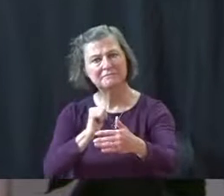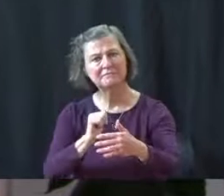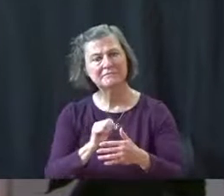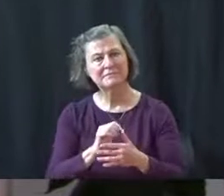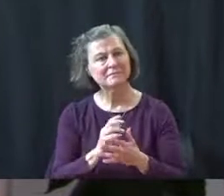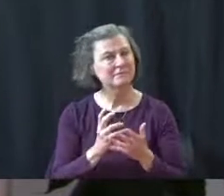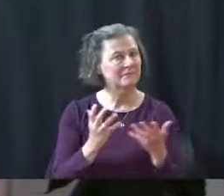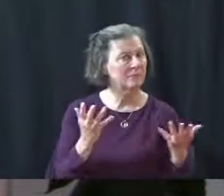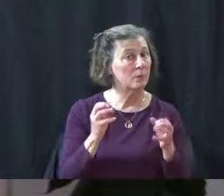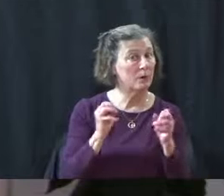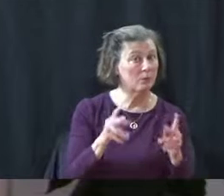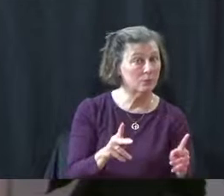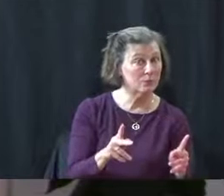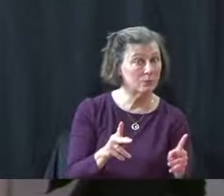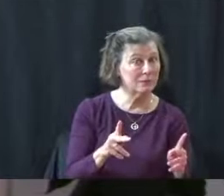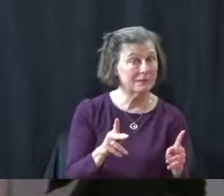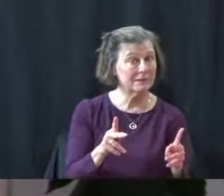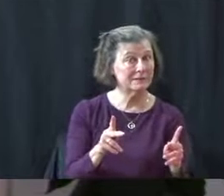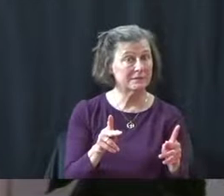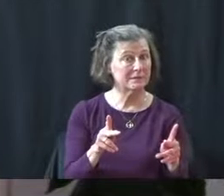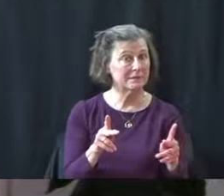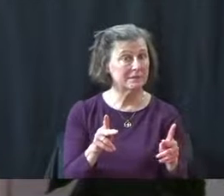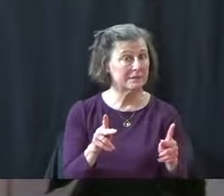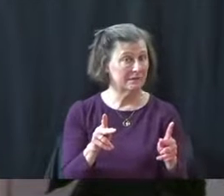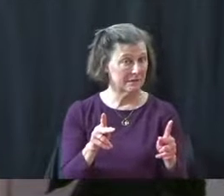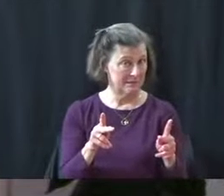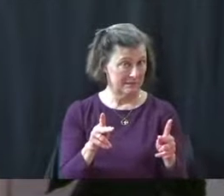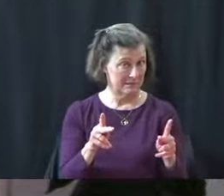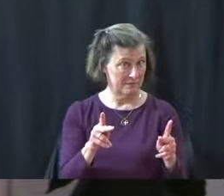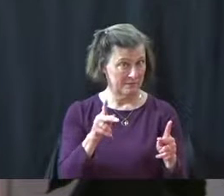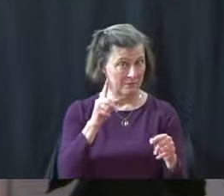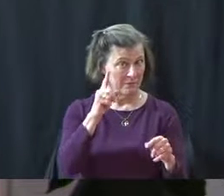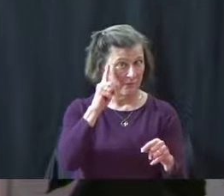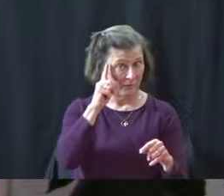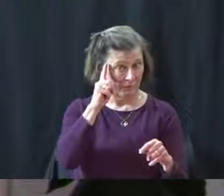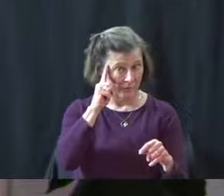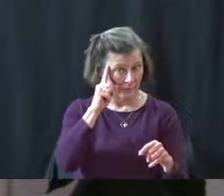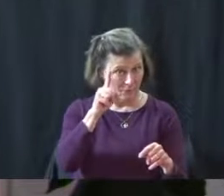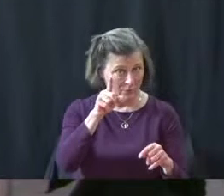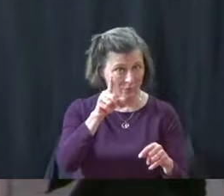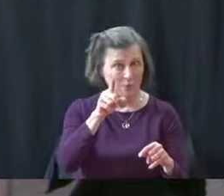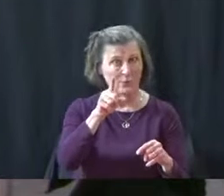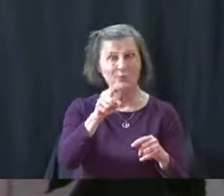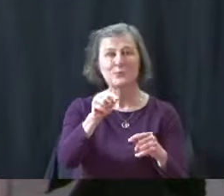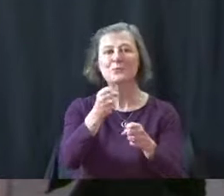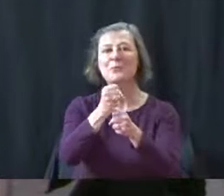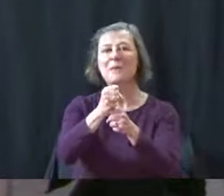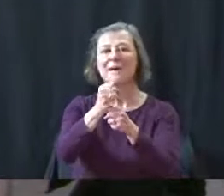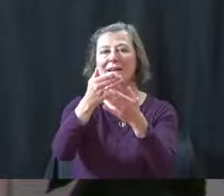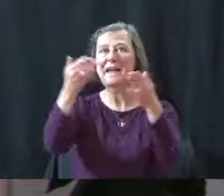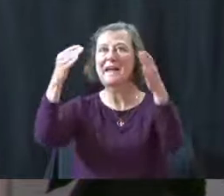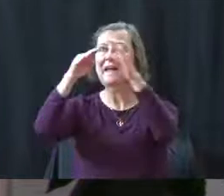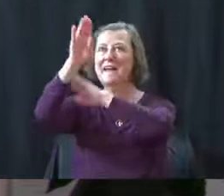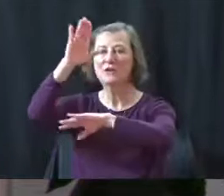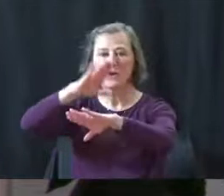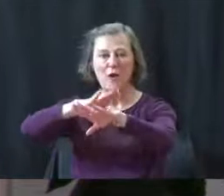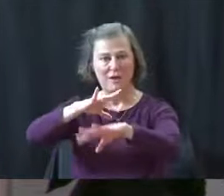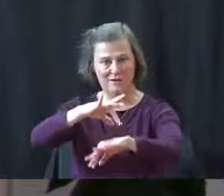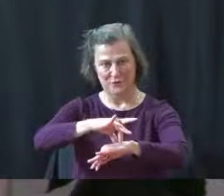What opportunities are there for you to help make heaven on earth?